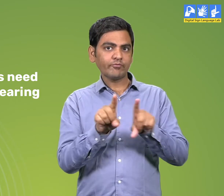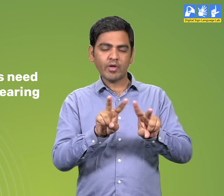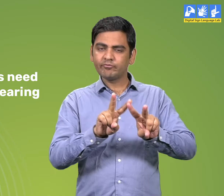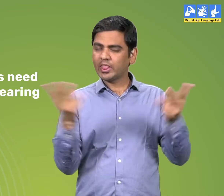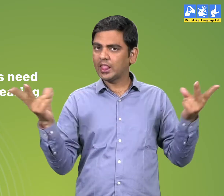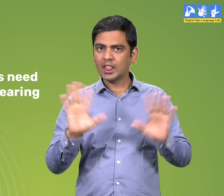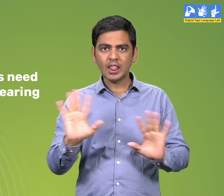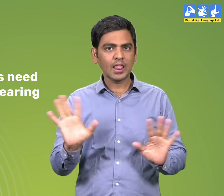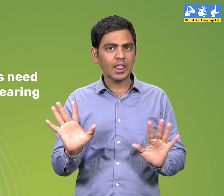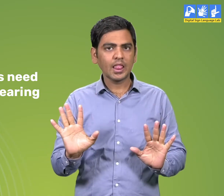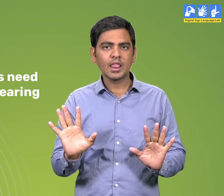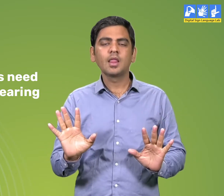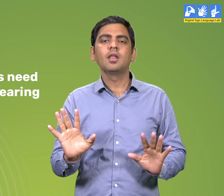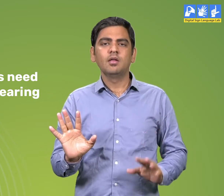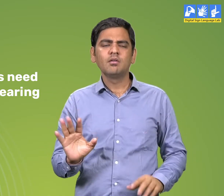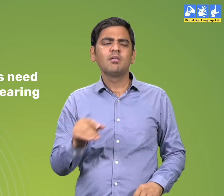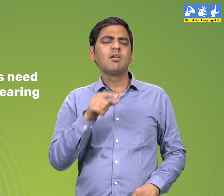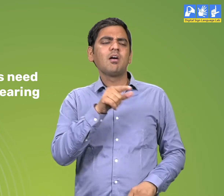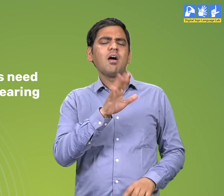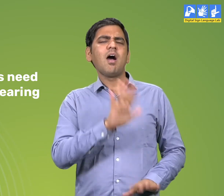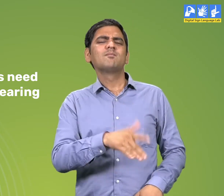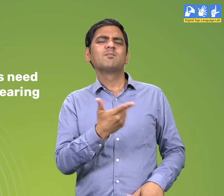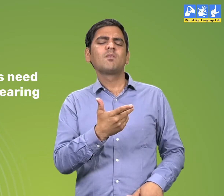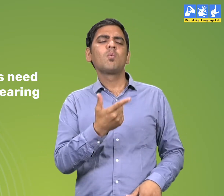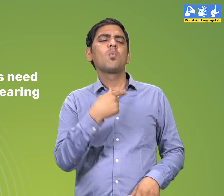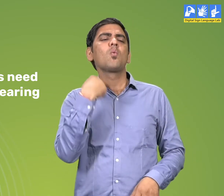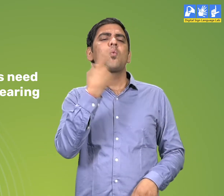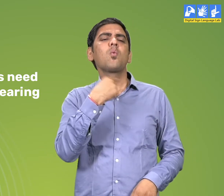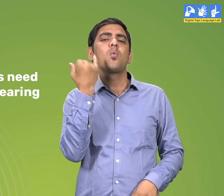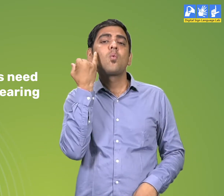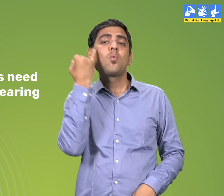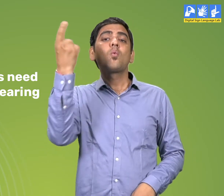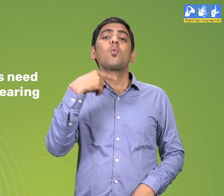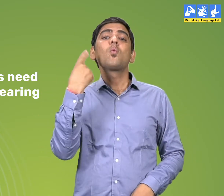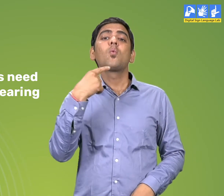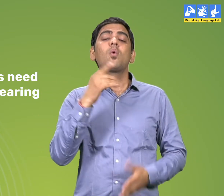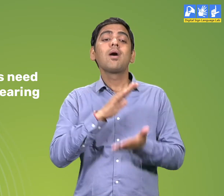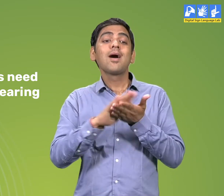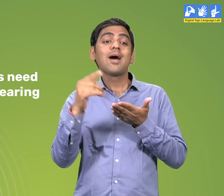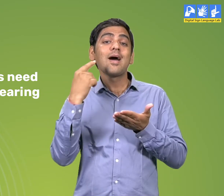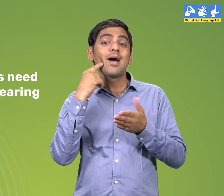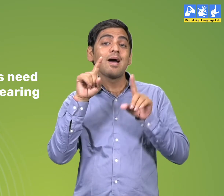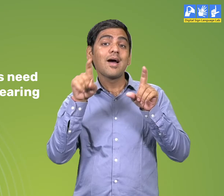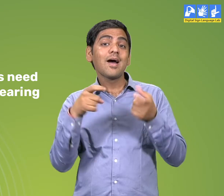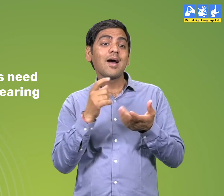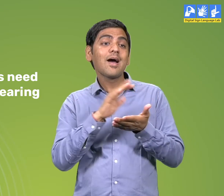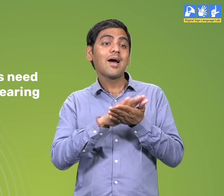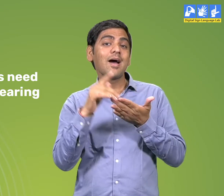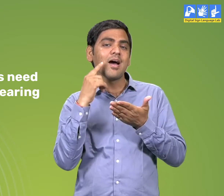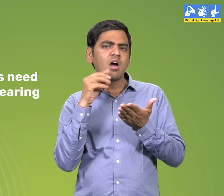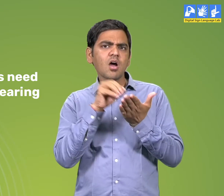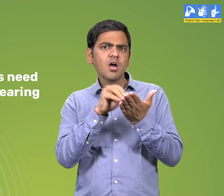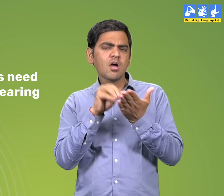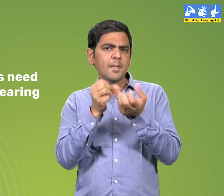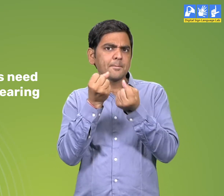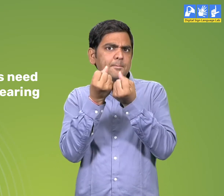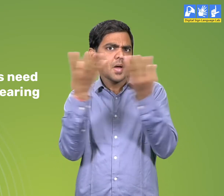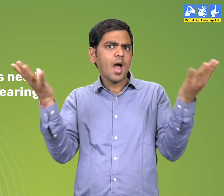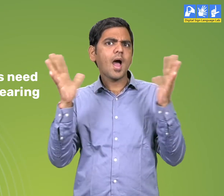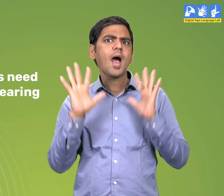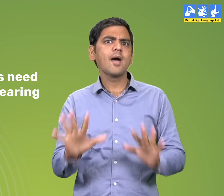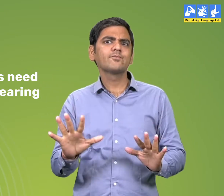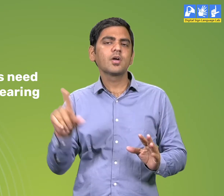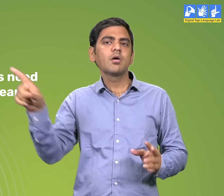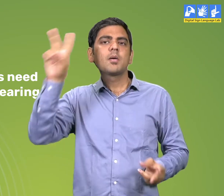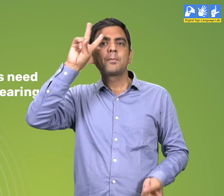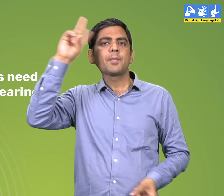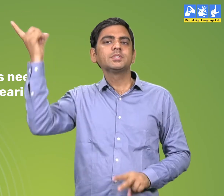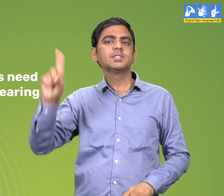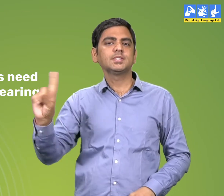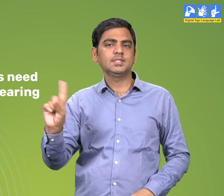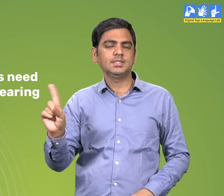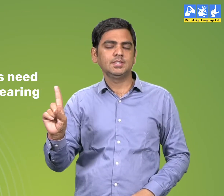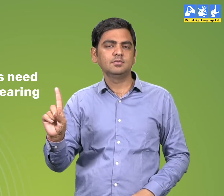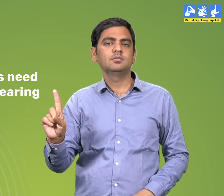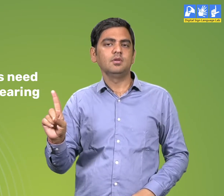Actually , The term "hearing impaired" is often used to describe people with any degree of hearing loss,